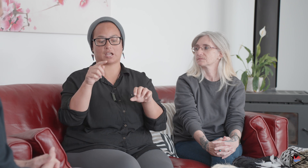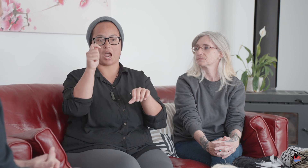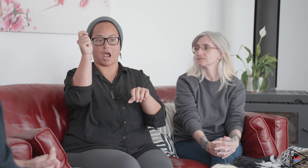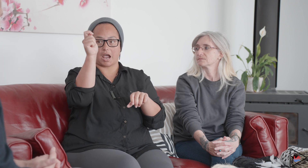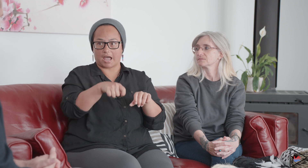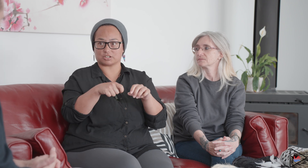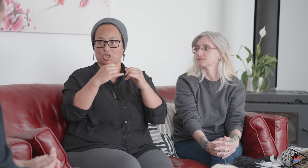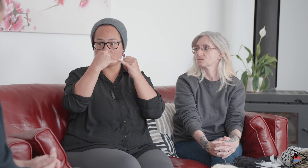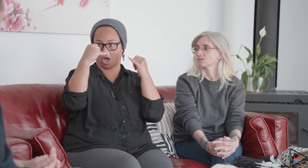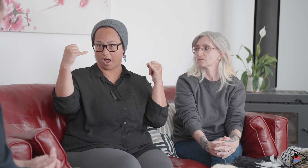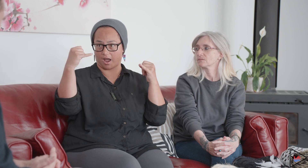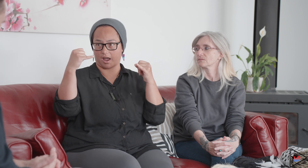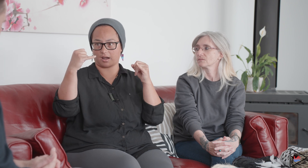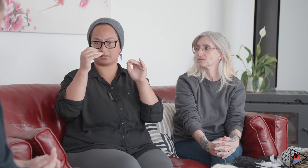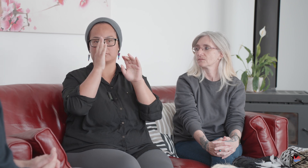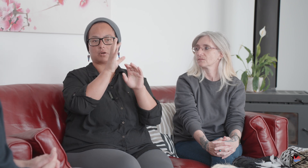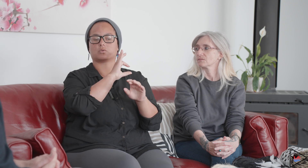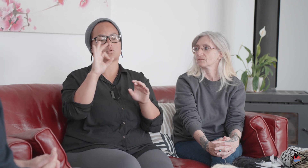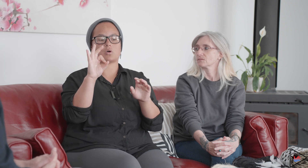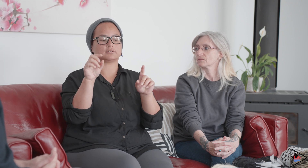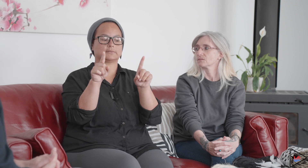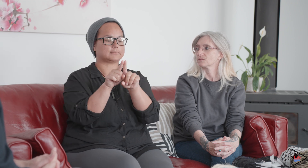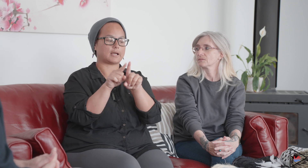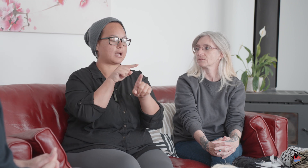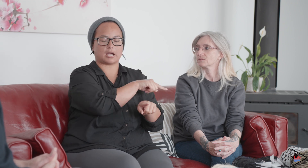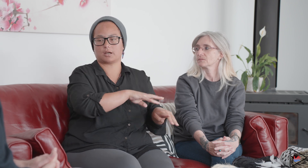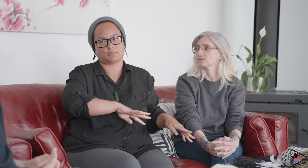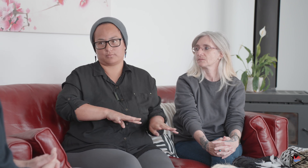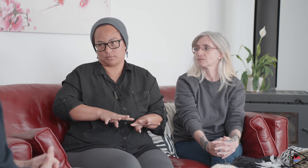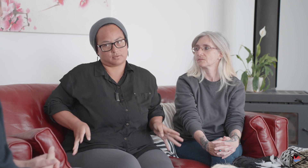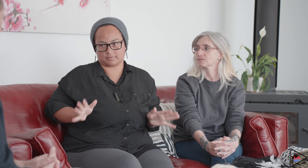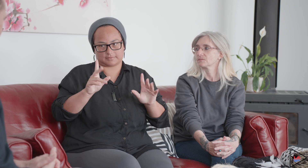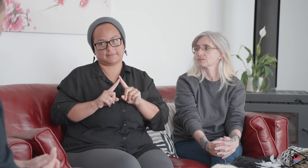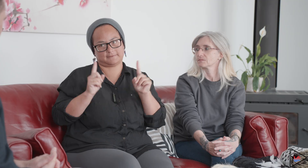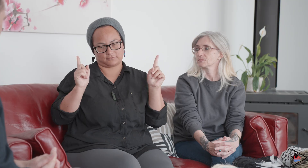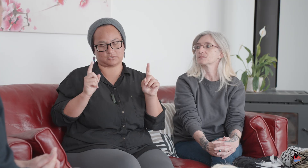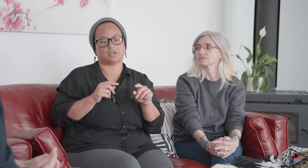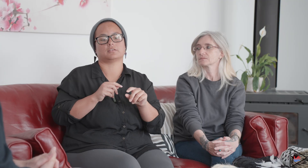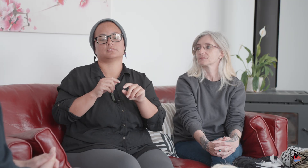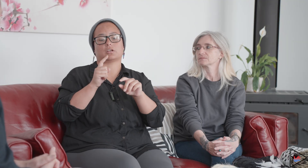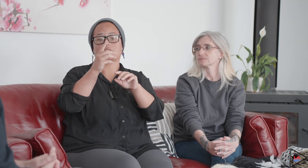2 cm wide sections, you can then work out what you need. You don't cut it in the same way as